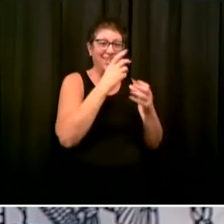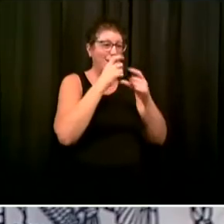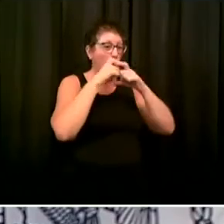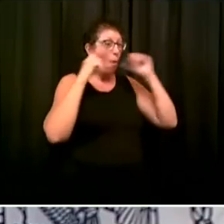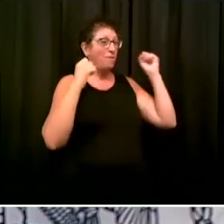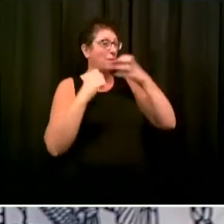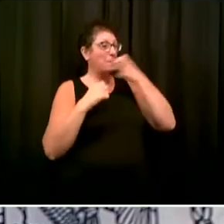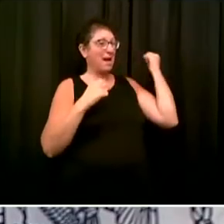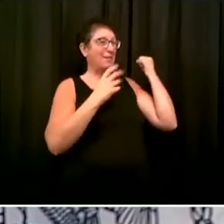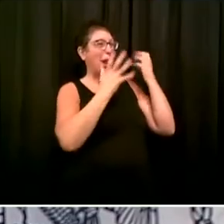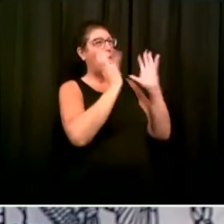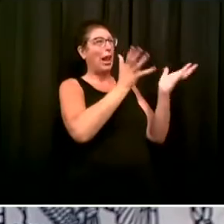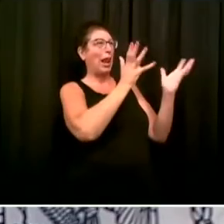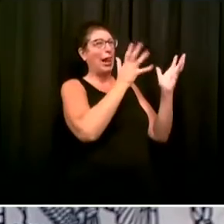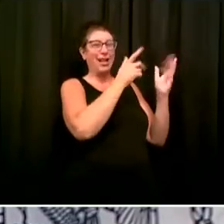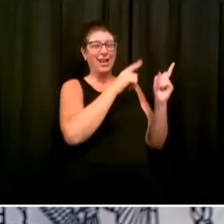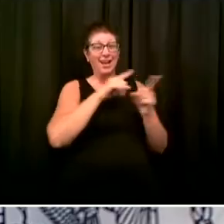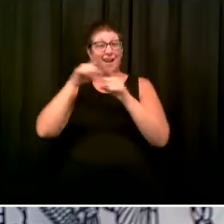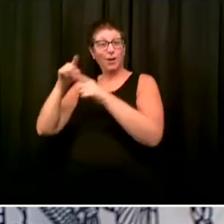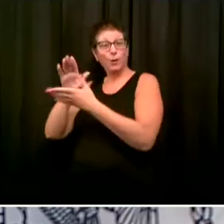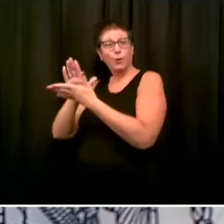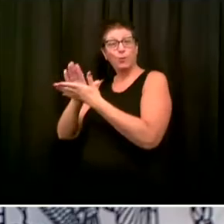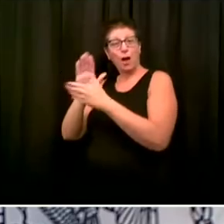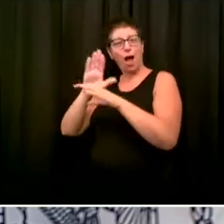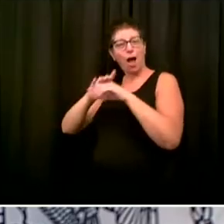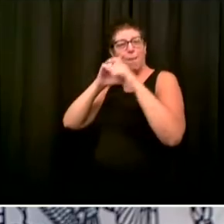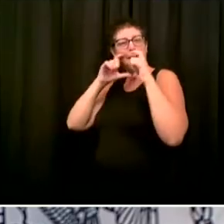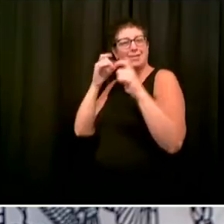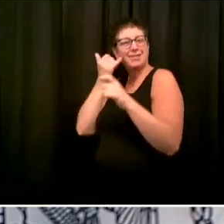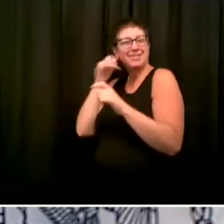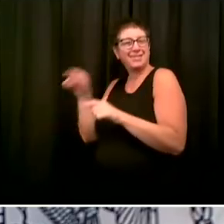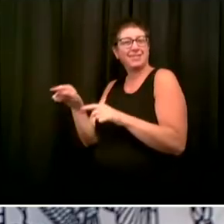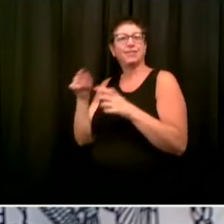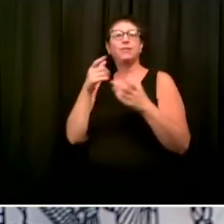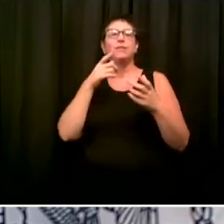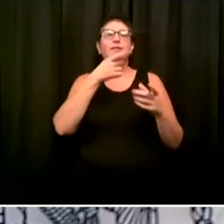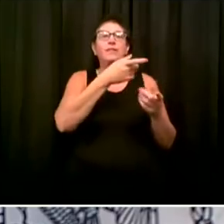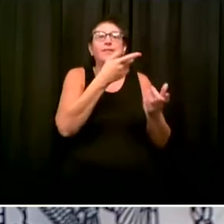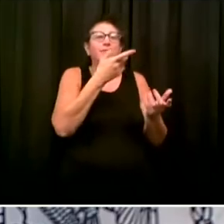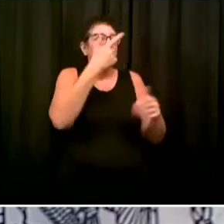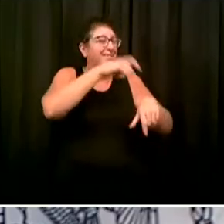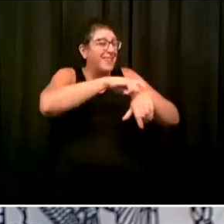ACTIVITY AND SOME PEOP LECAN'T